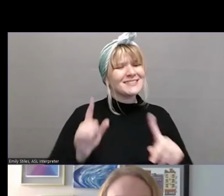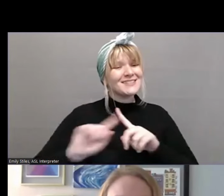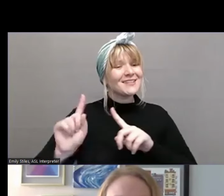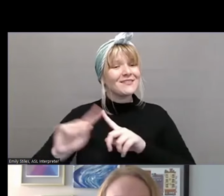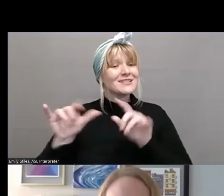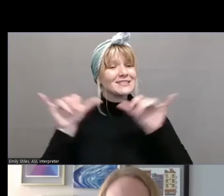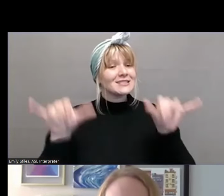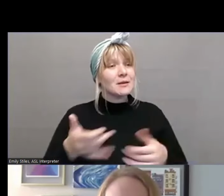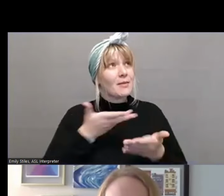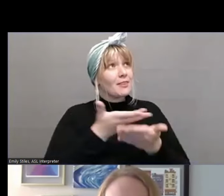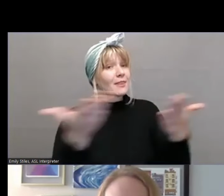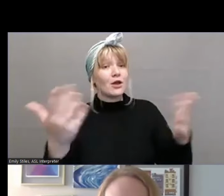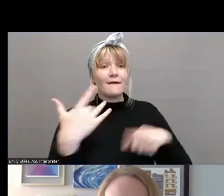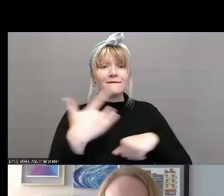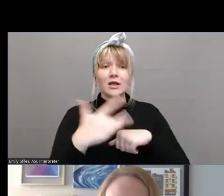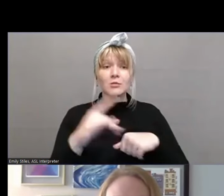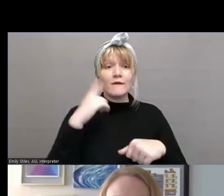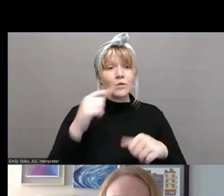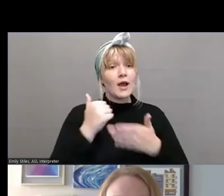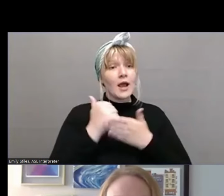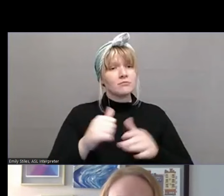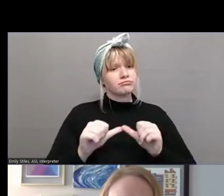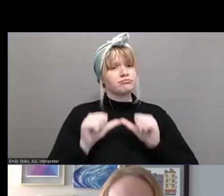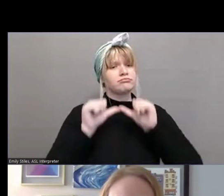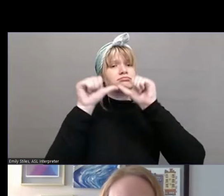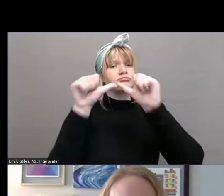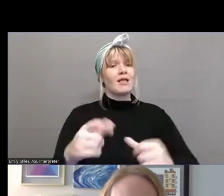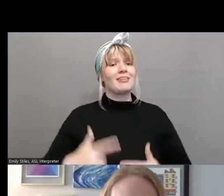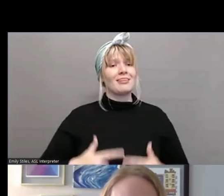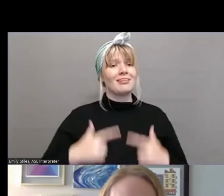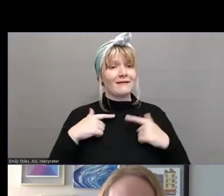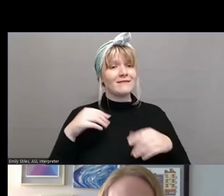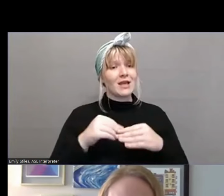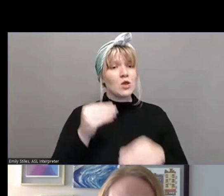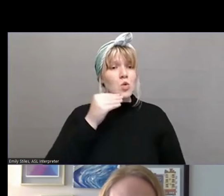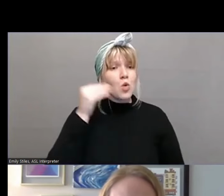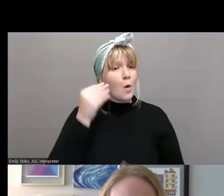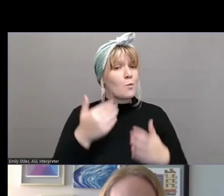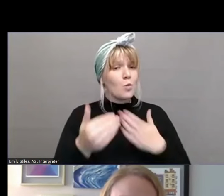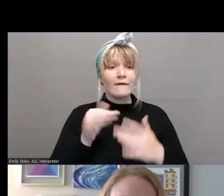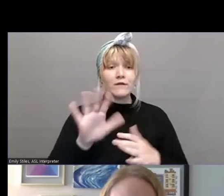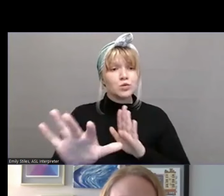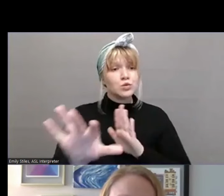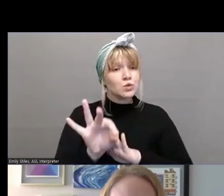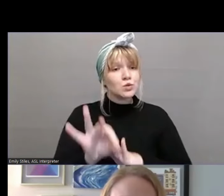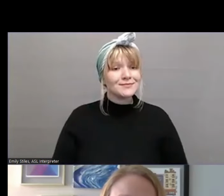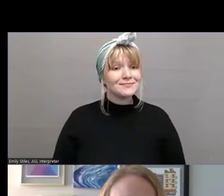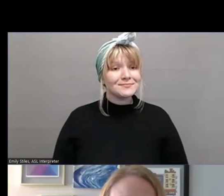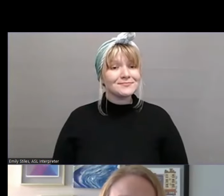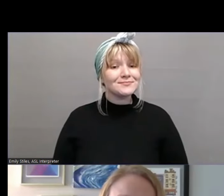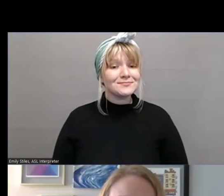help sustain living in the home of your choice. ERICA McFADDEN: Thank you Rob.